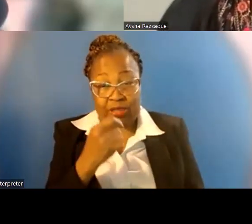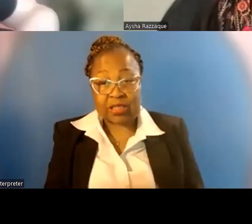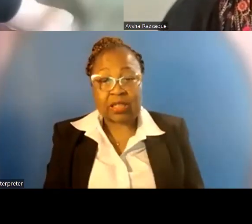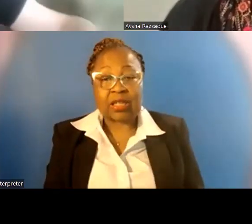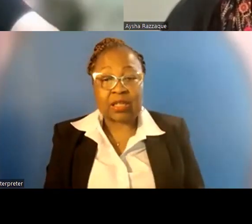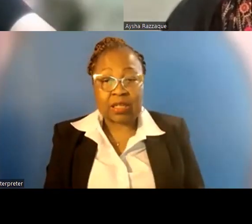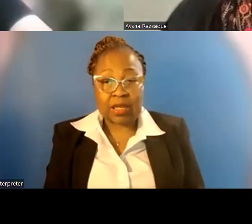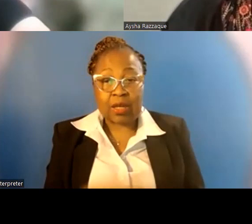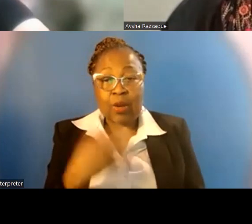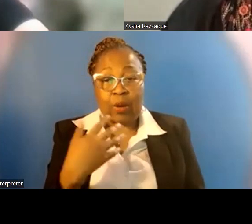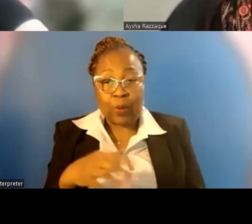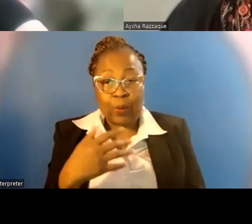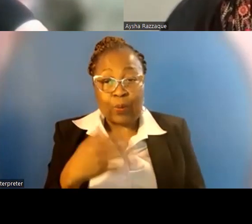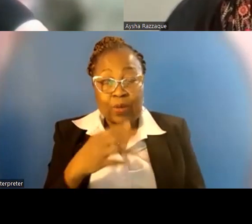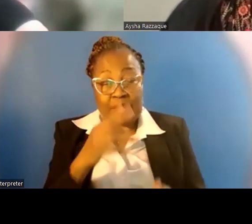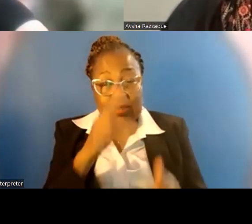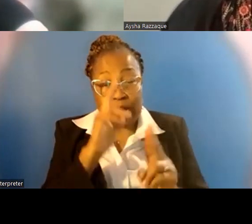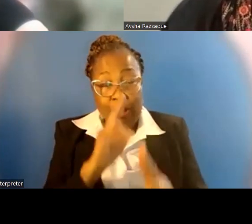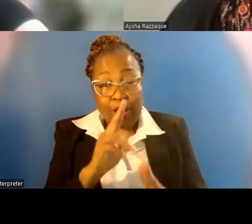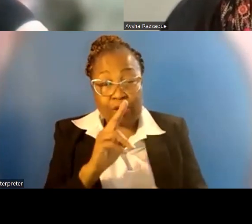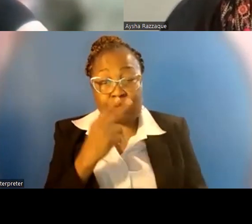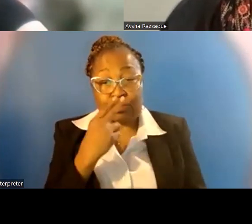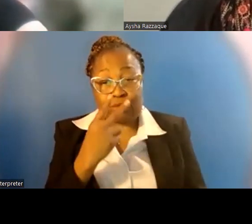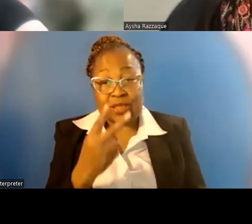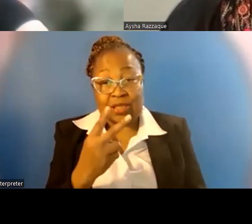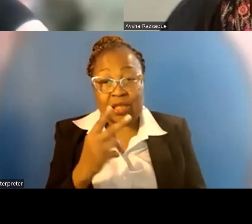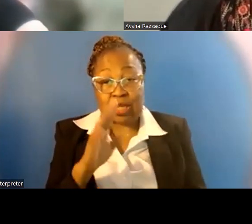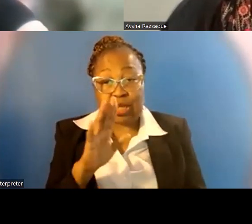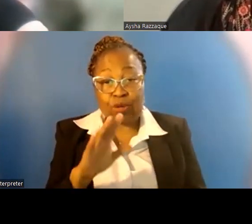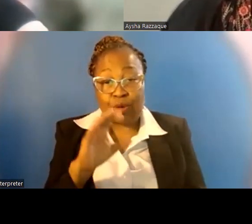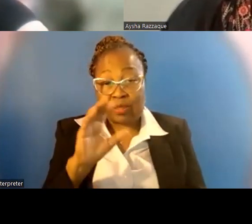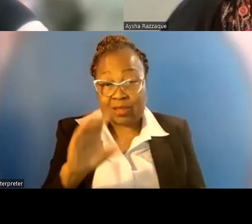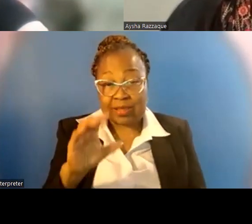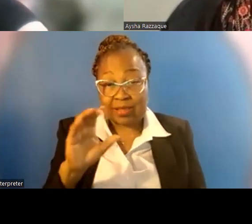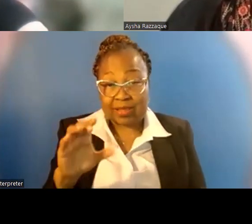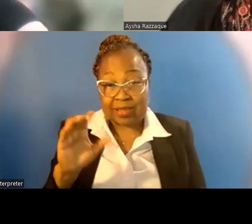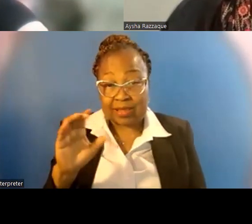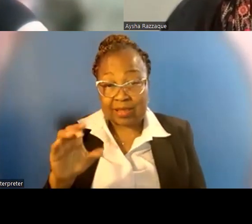quite an honor to see your CCC program blossom